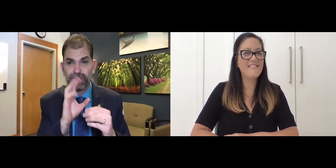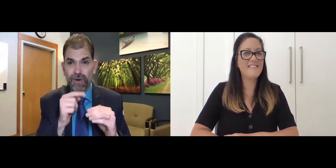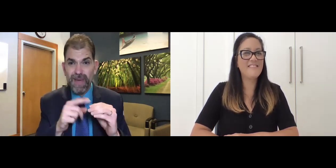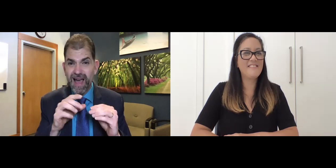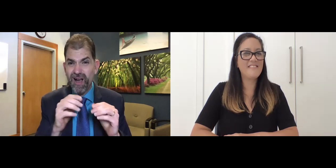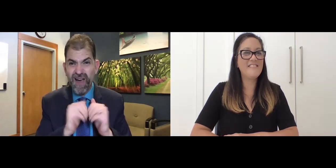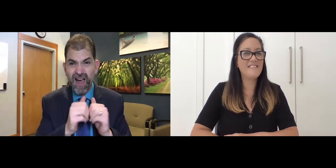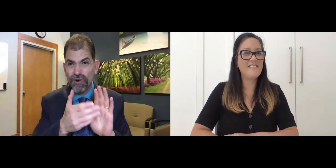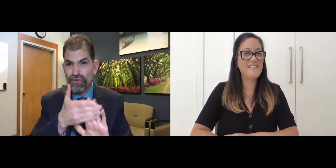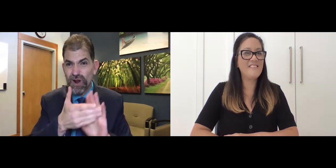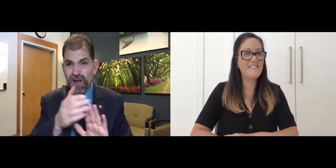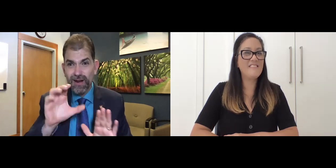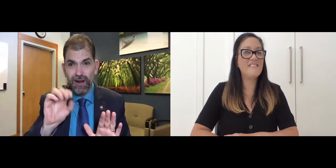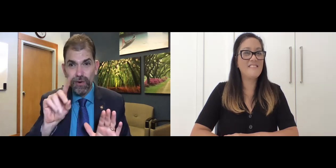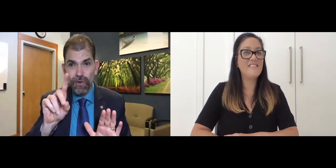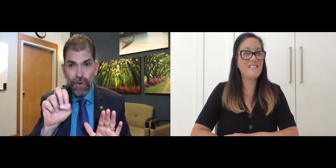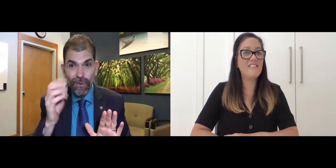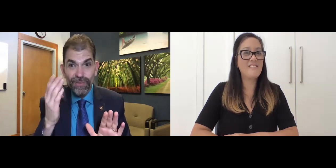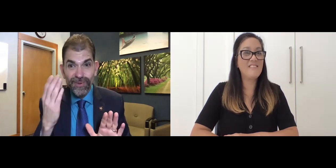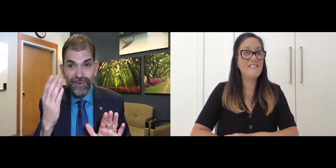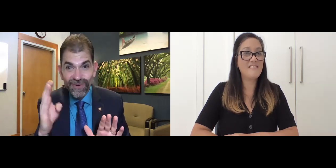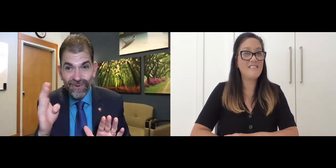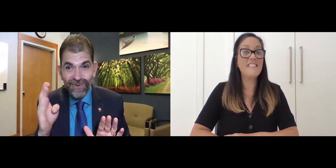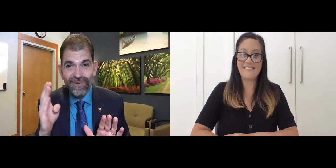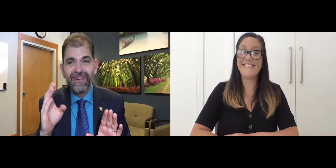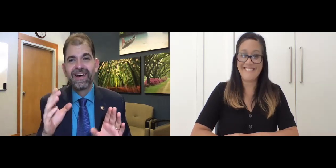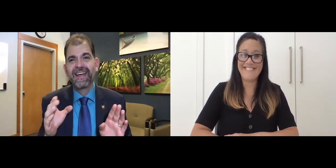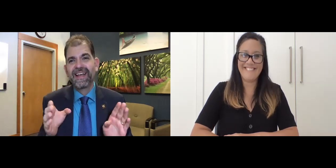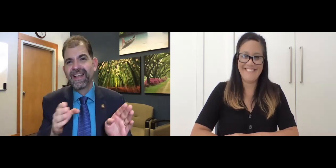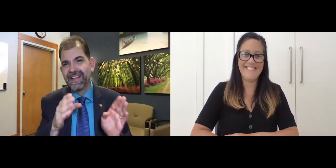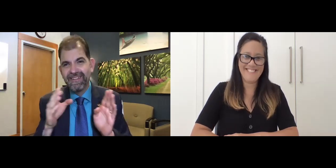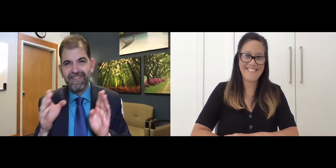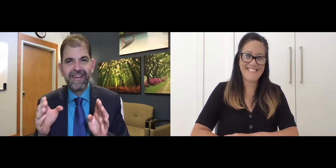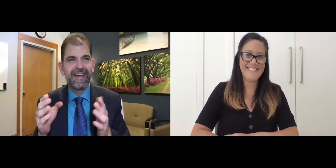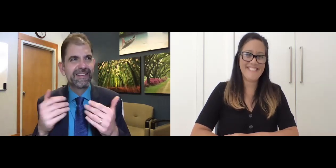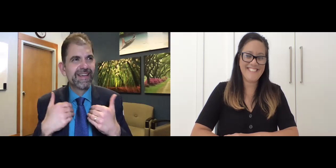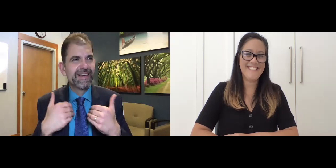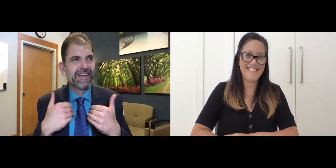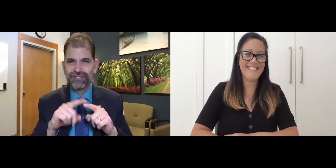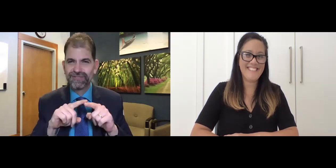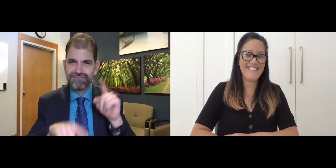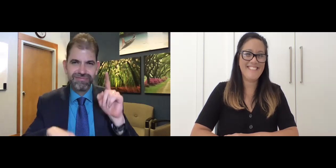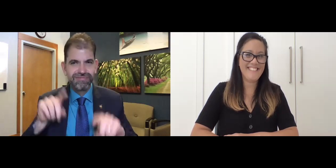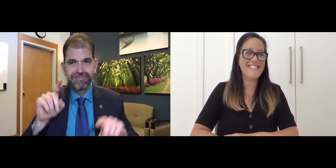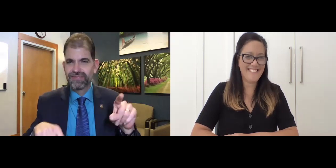so many interesting workshops on how to run a code blue.